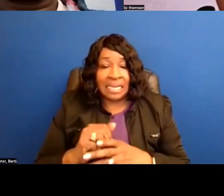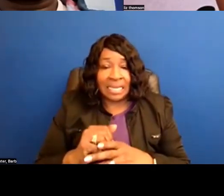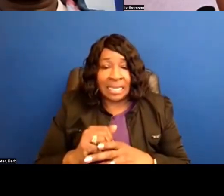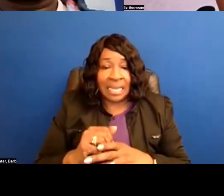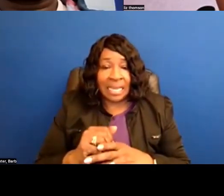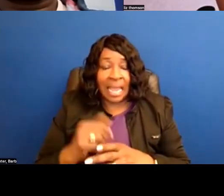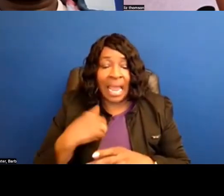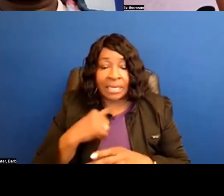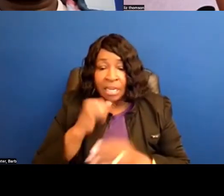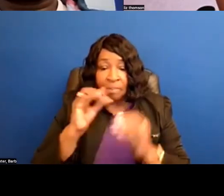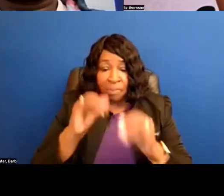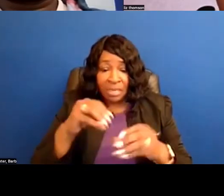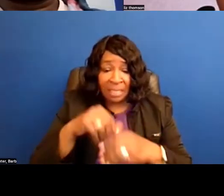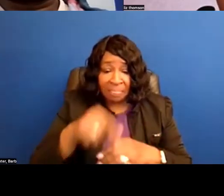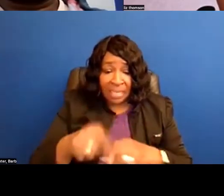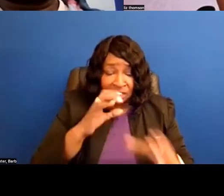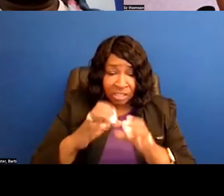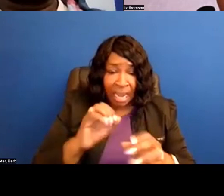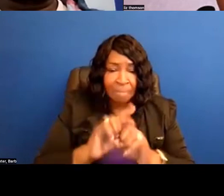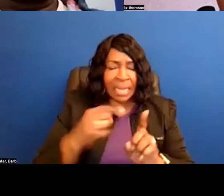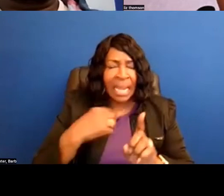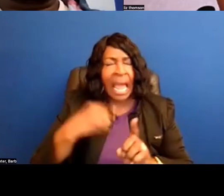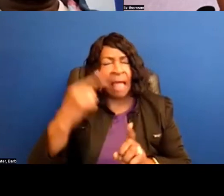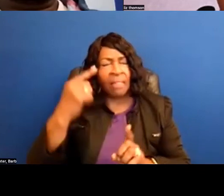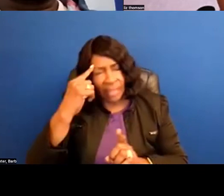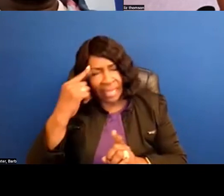And I think I came in a little bit with an attitude